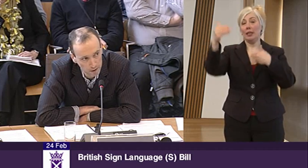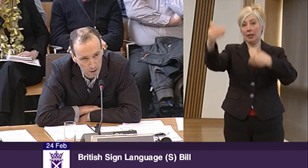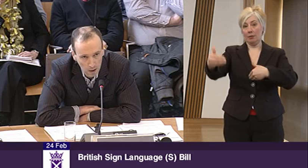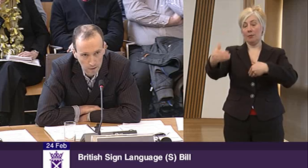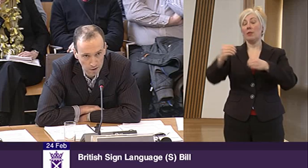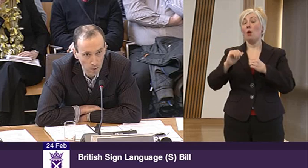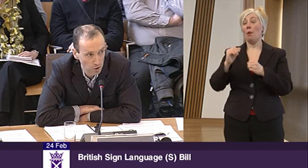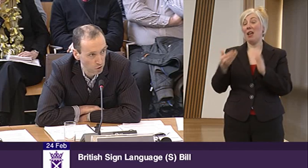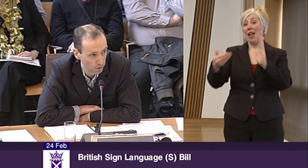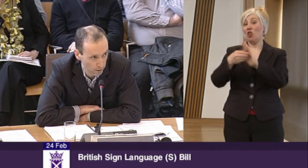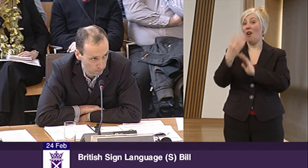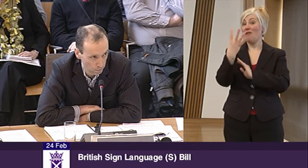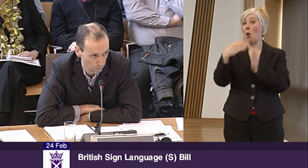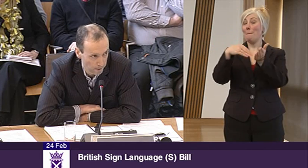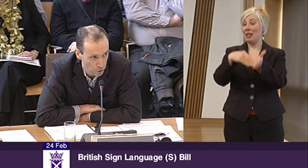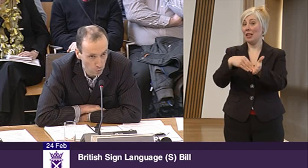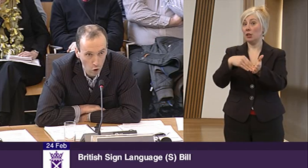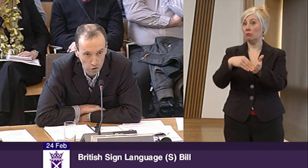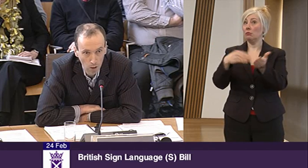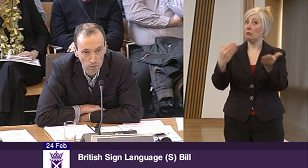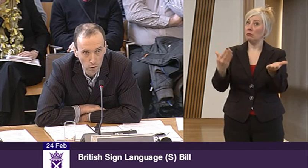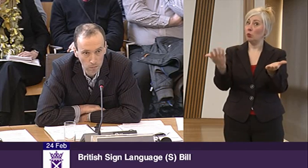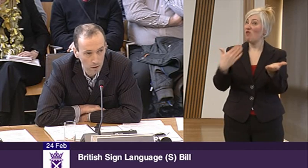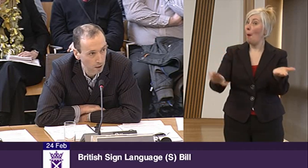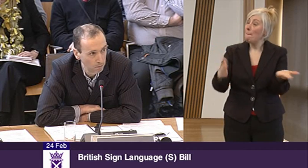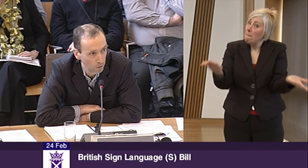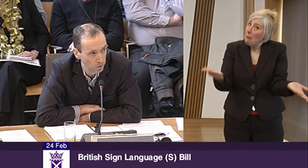would be an additional cost of £4 million. There is a question about where the additional